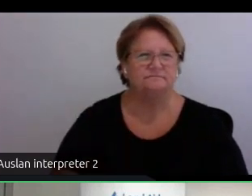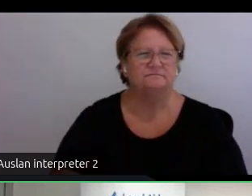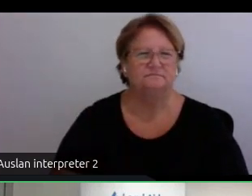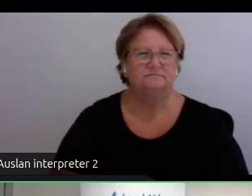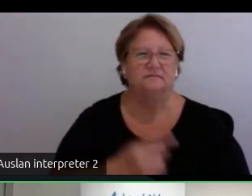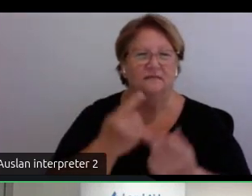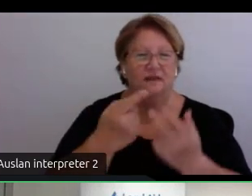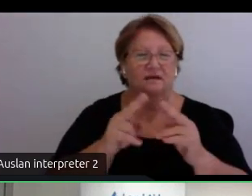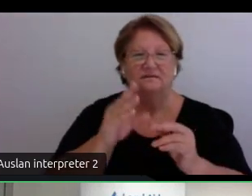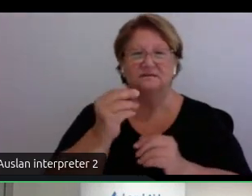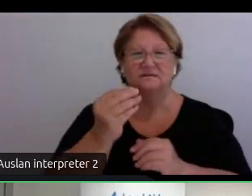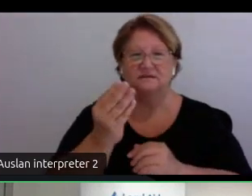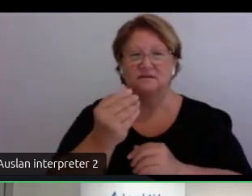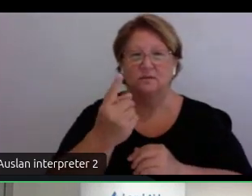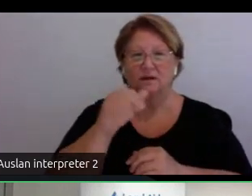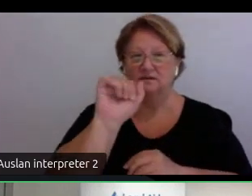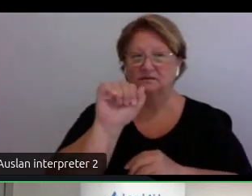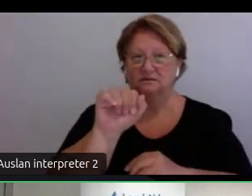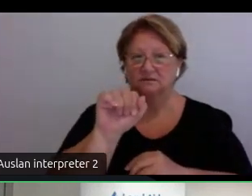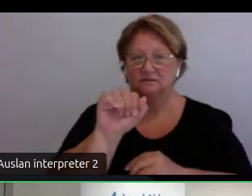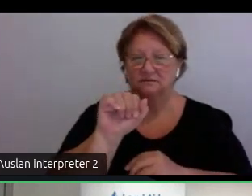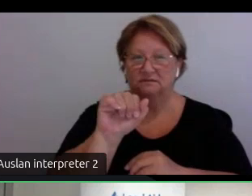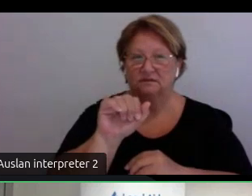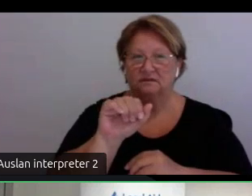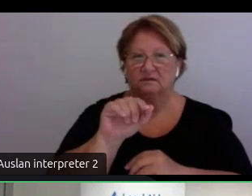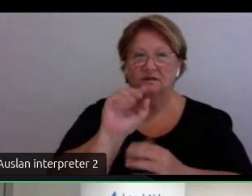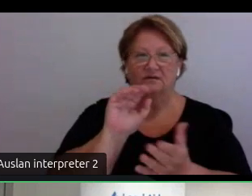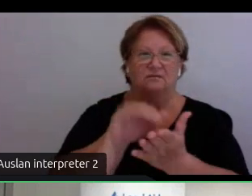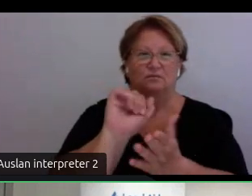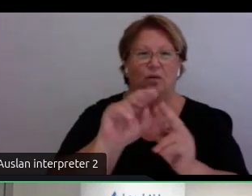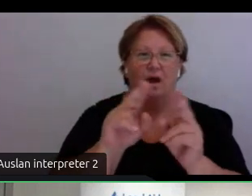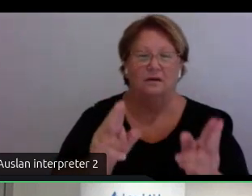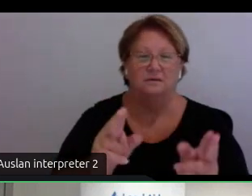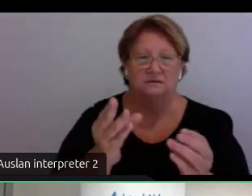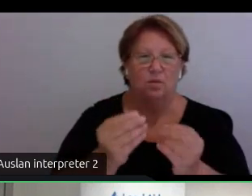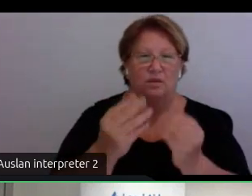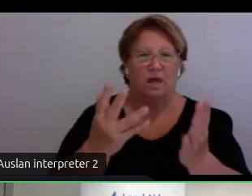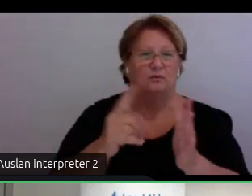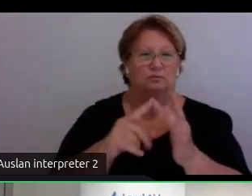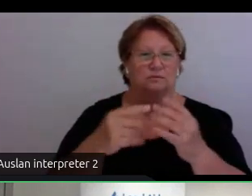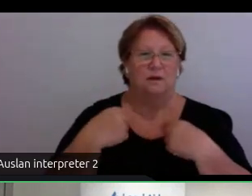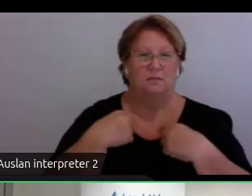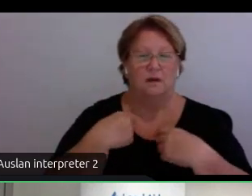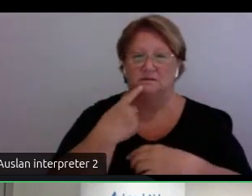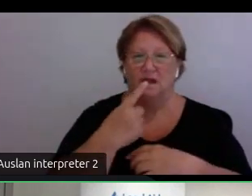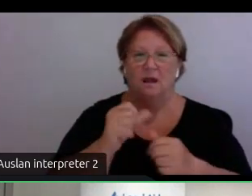if somebody knocks on your door and they haven't been sent by the insurance, be wary is my usual